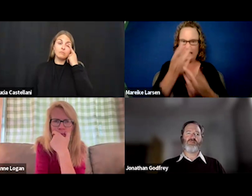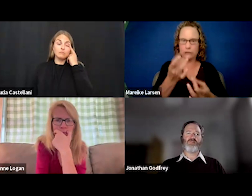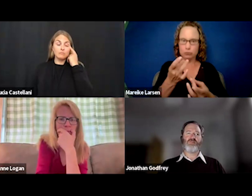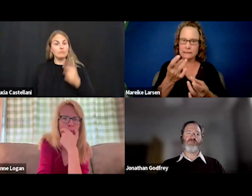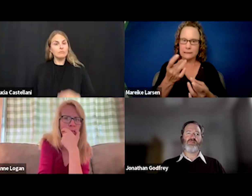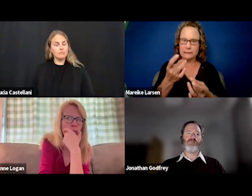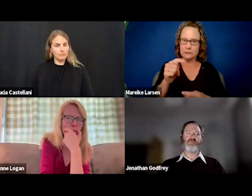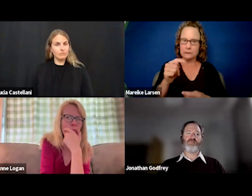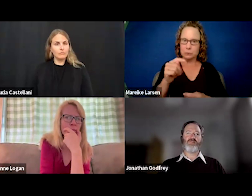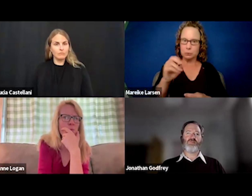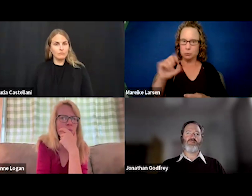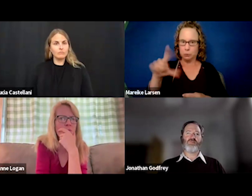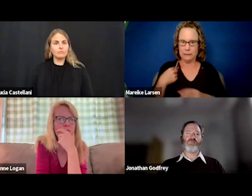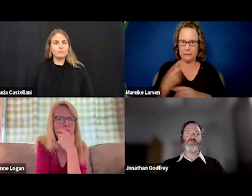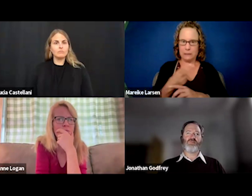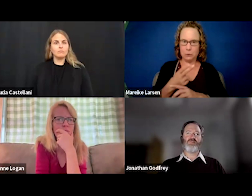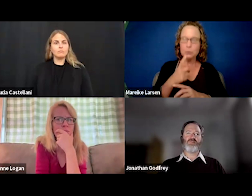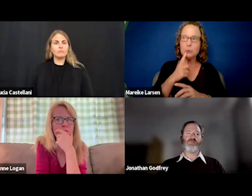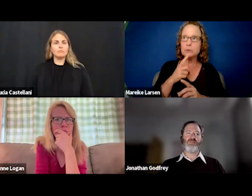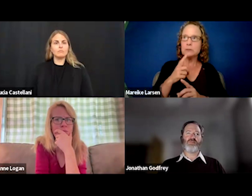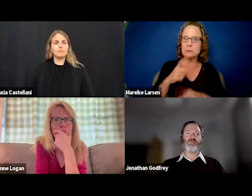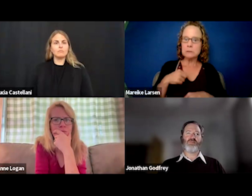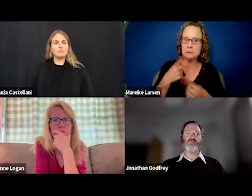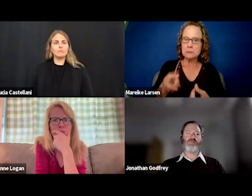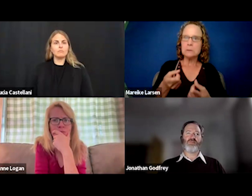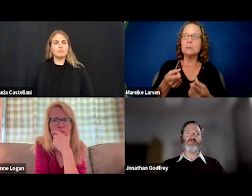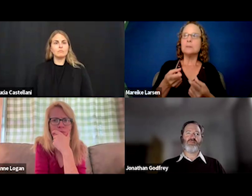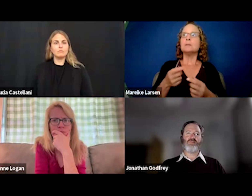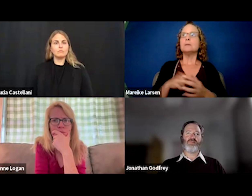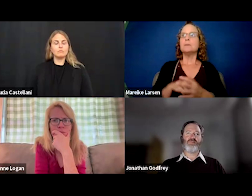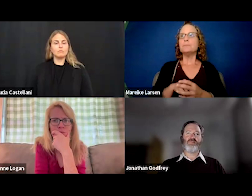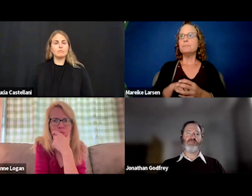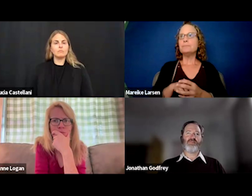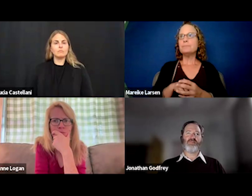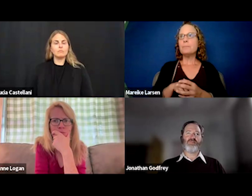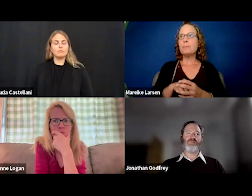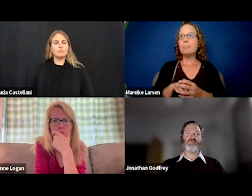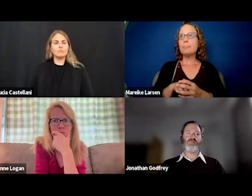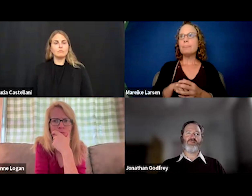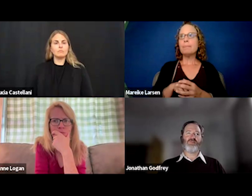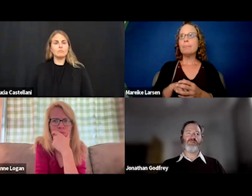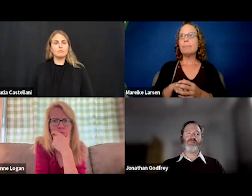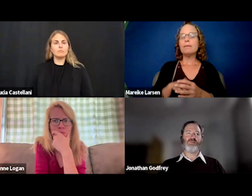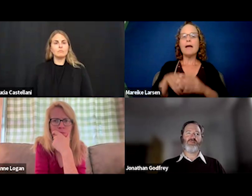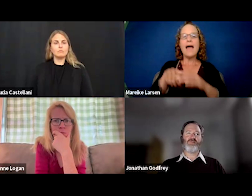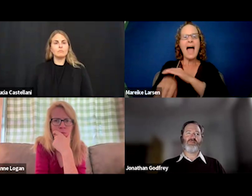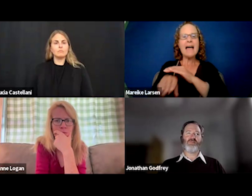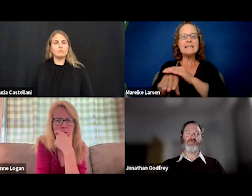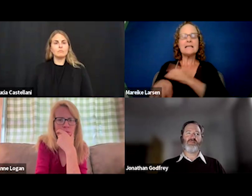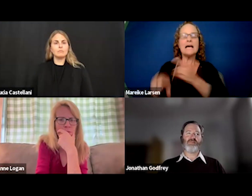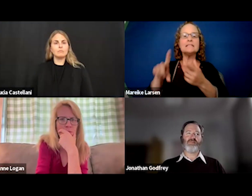has been access to an in-person and remote visual interpreter.